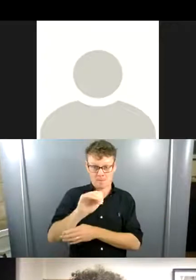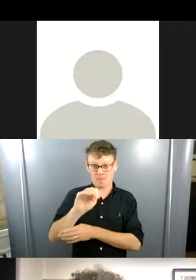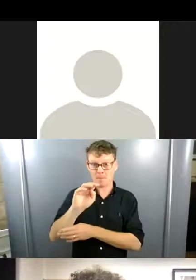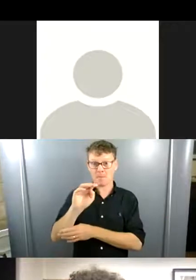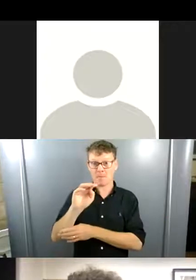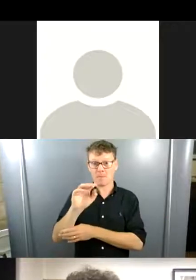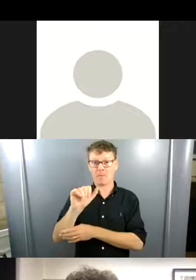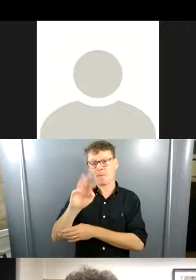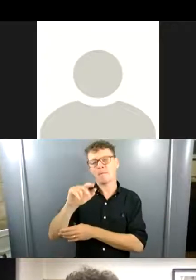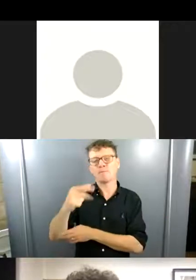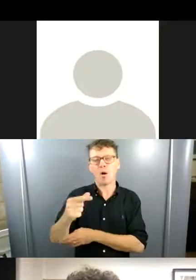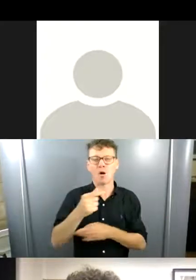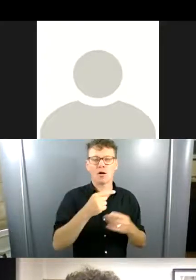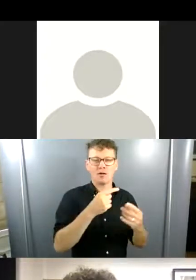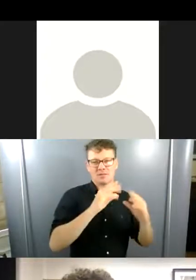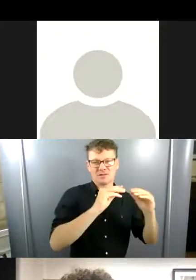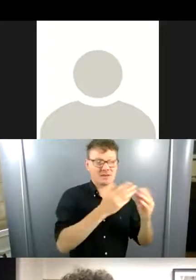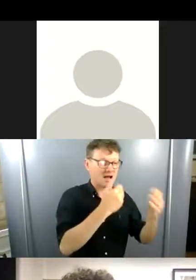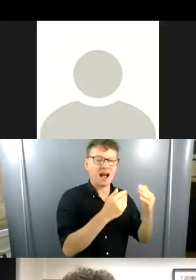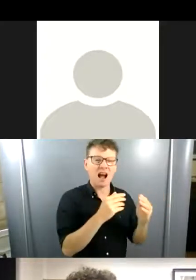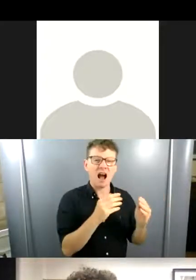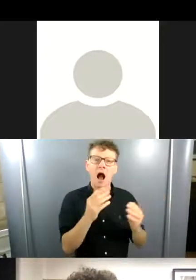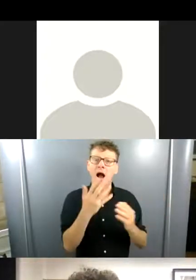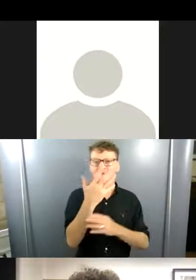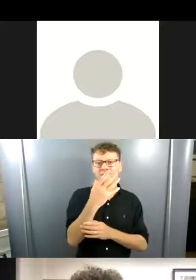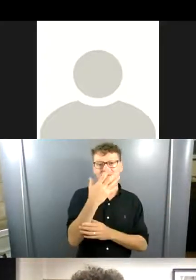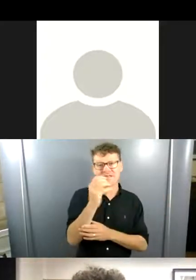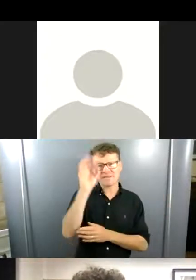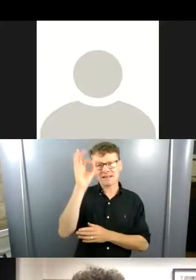half the sentences had a small error a fairly subtle grammatical error so either in the verb